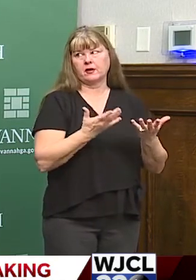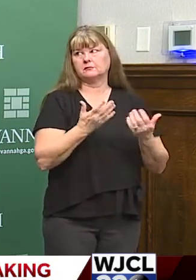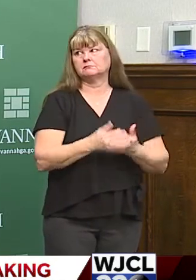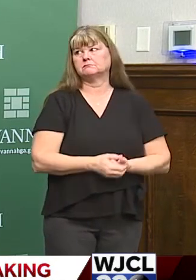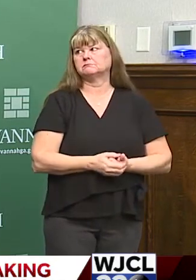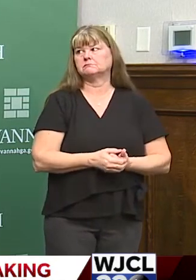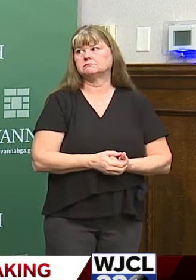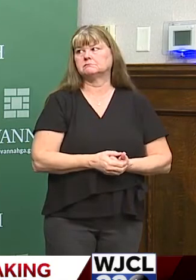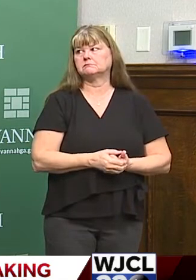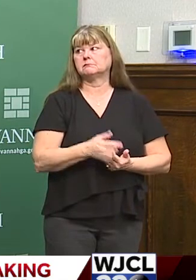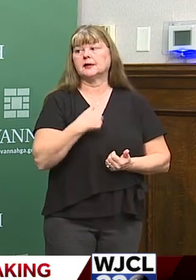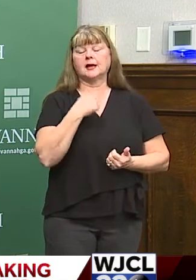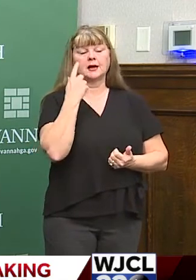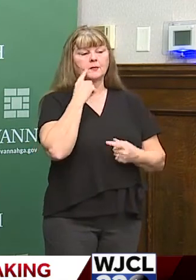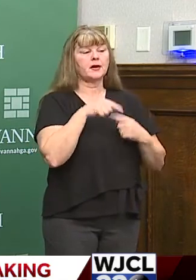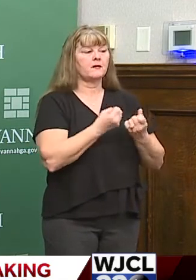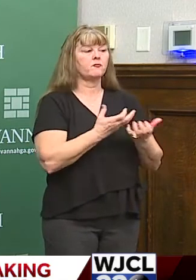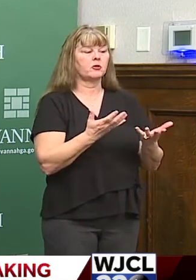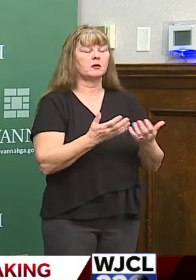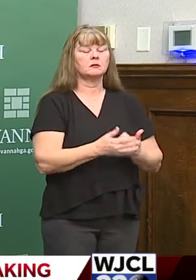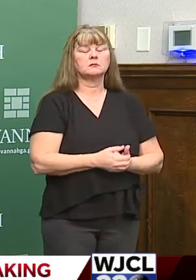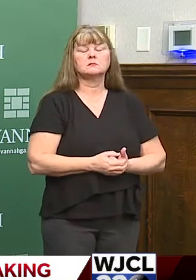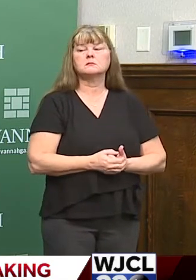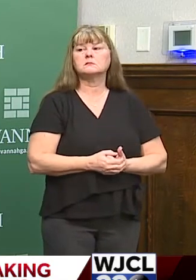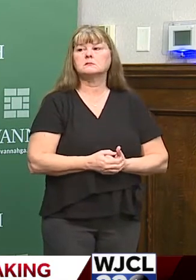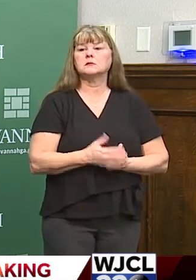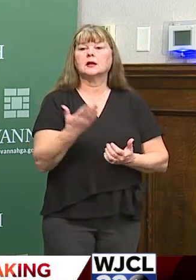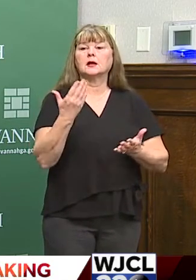ABOUT THIS?